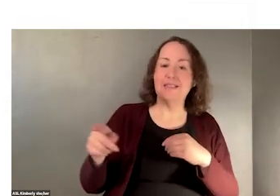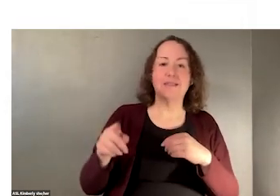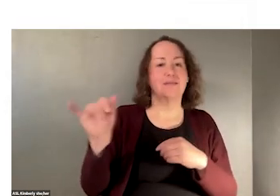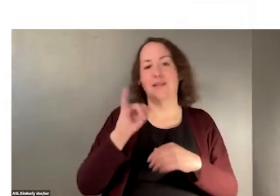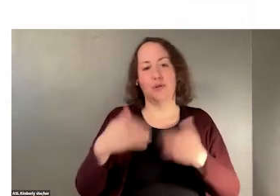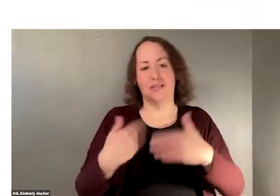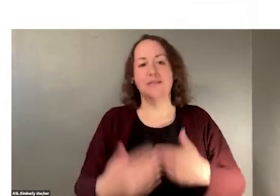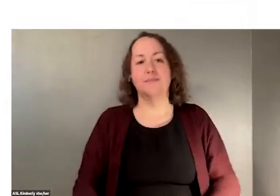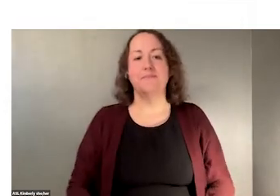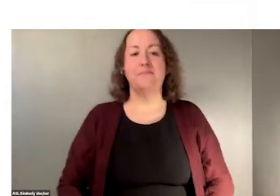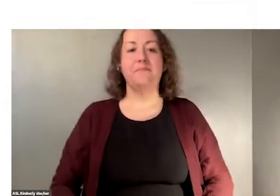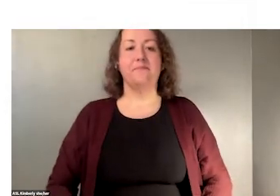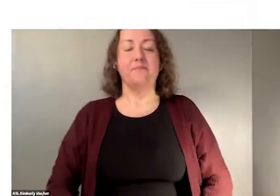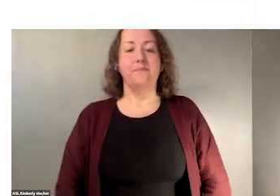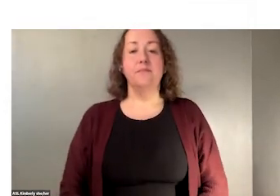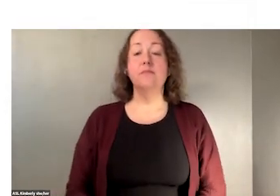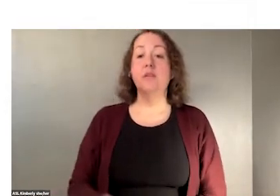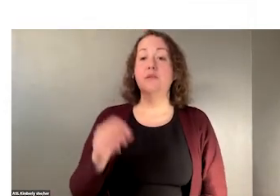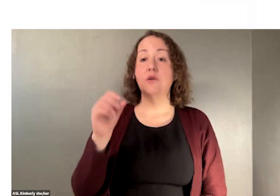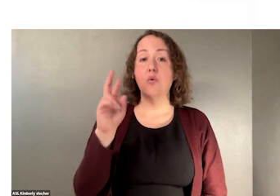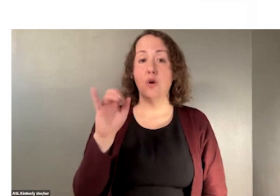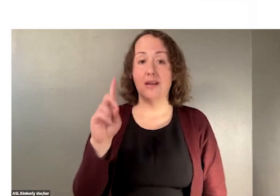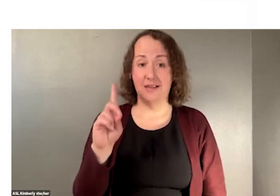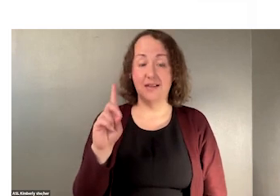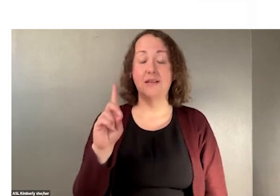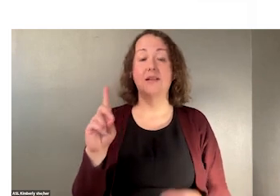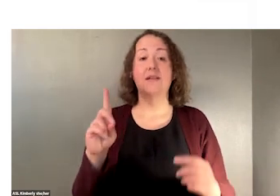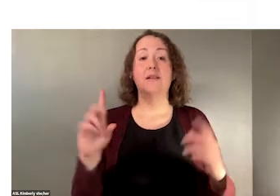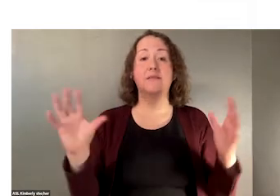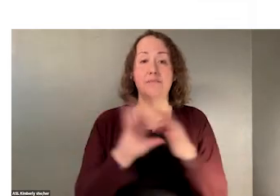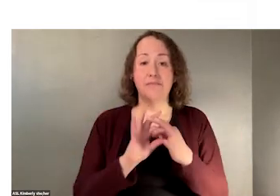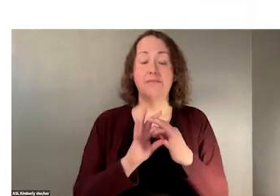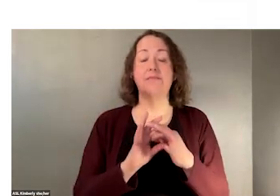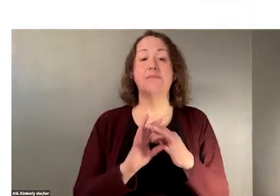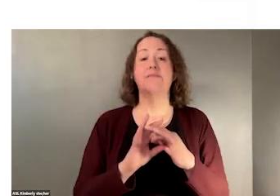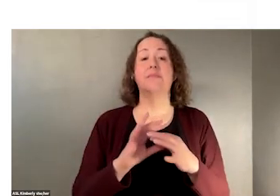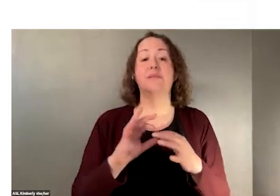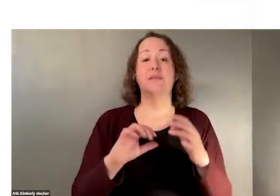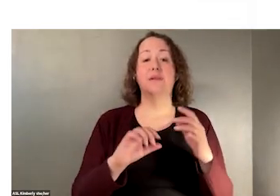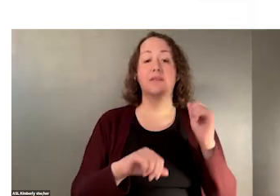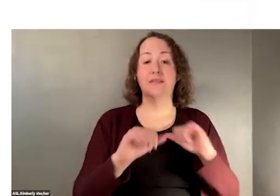Once you've linked your ORCID account to SciENcv, you can use that account